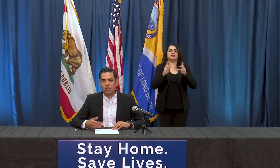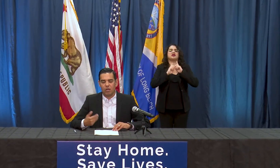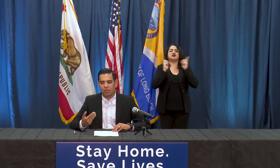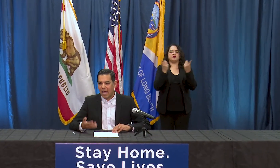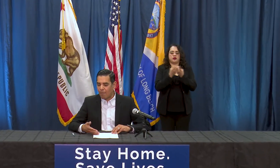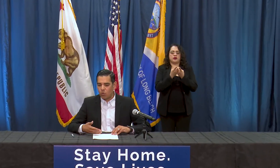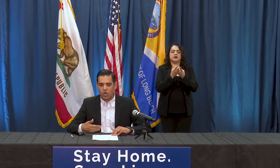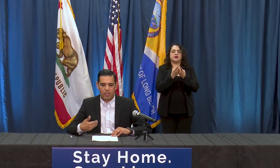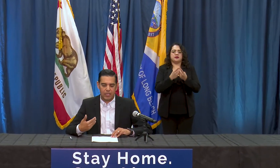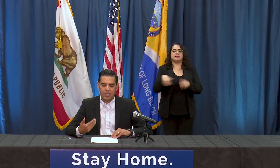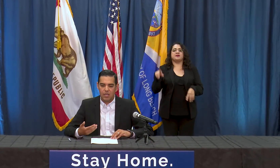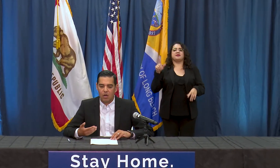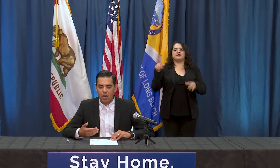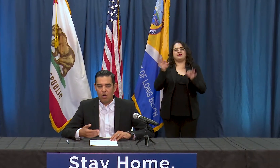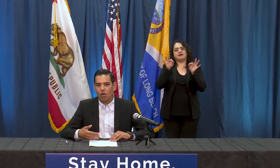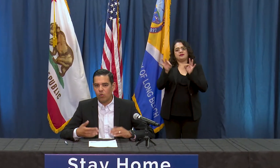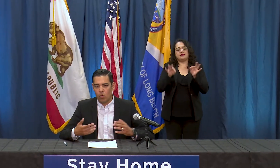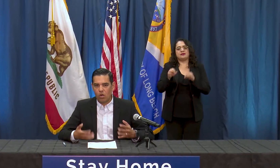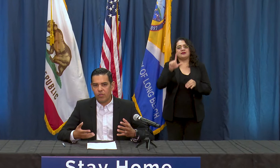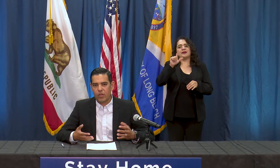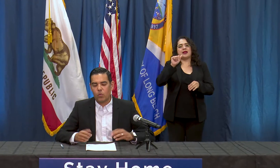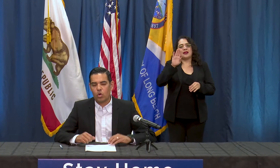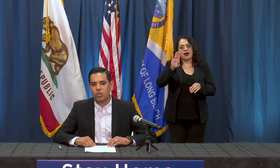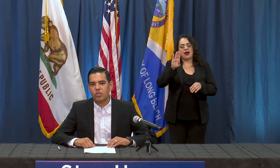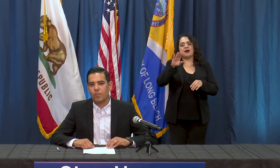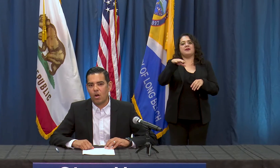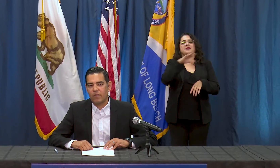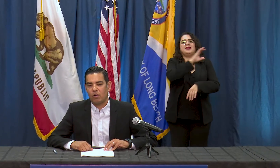lab work and all the workers that are apart of the health